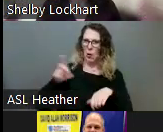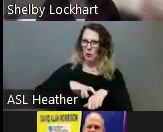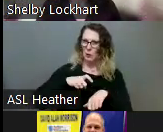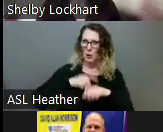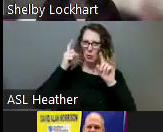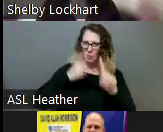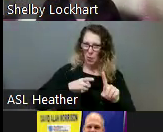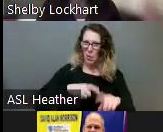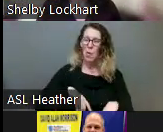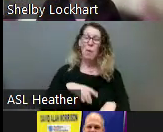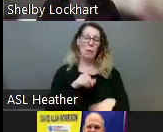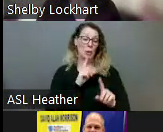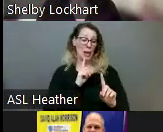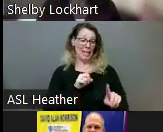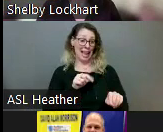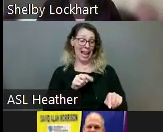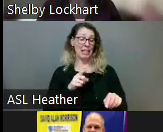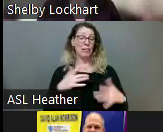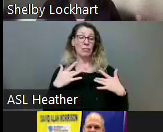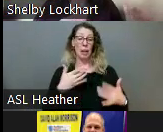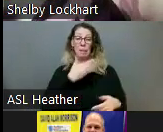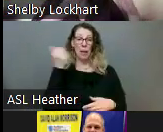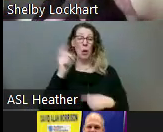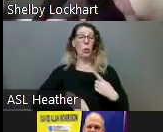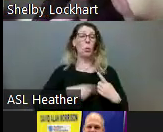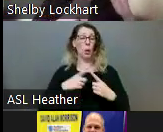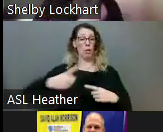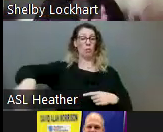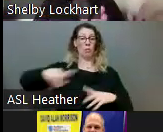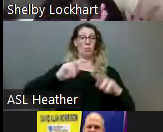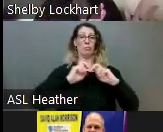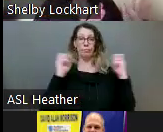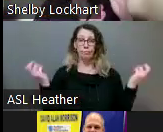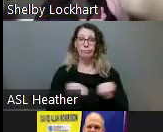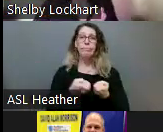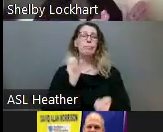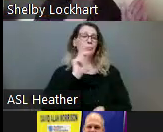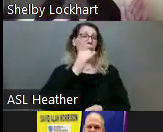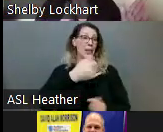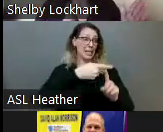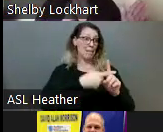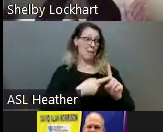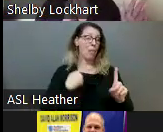in our state when teams get together and say this month we want to go from here to here